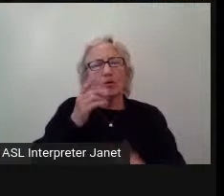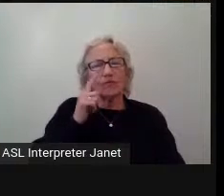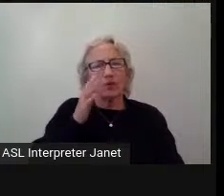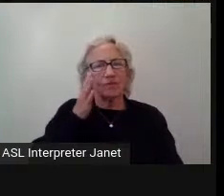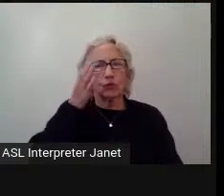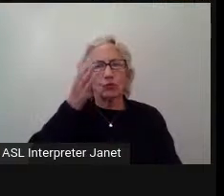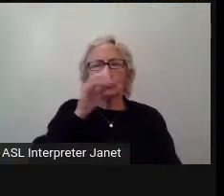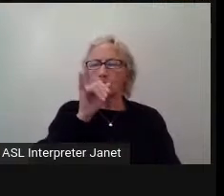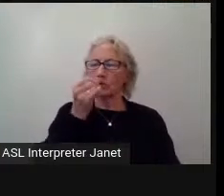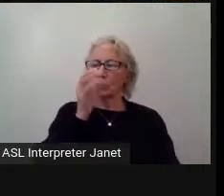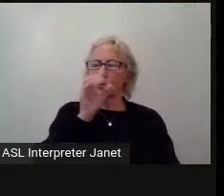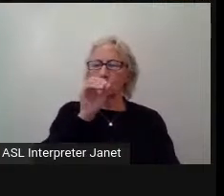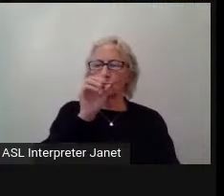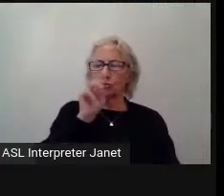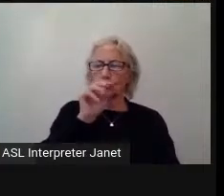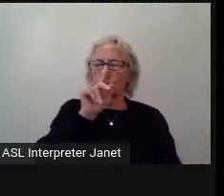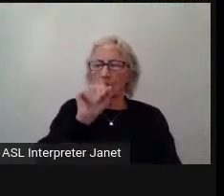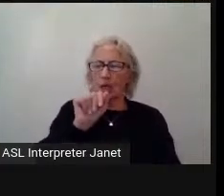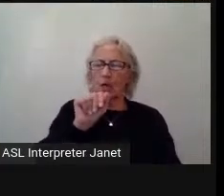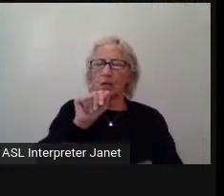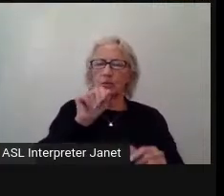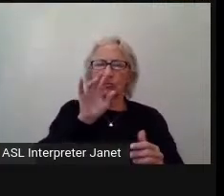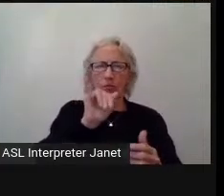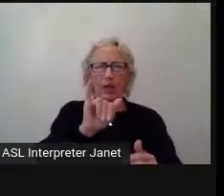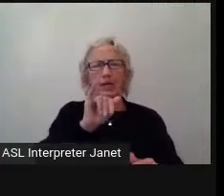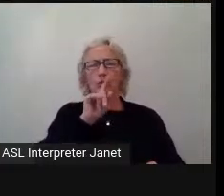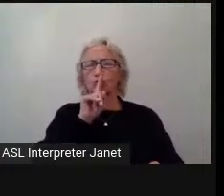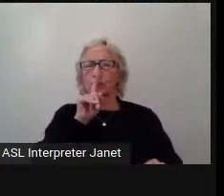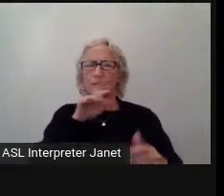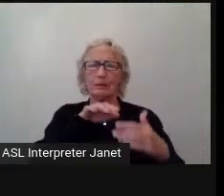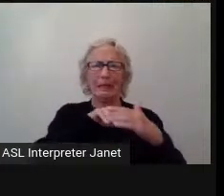documentation focused on how to make Joomla the content created more accessible.